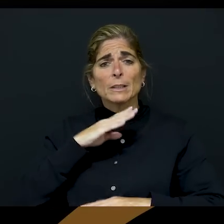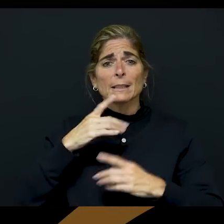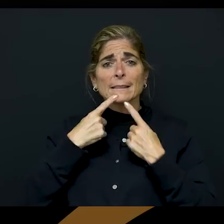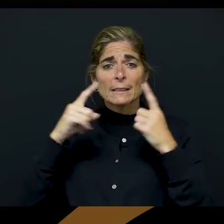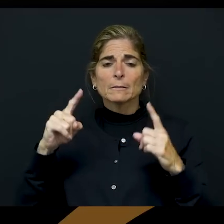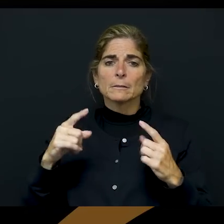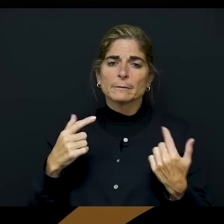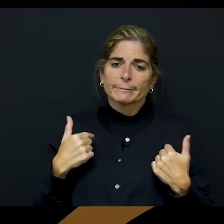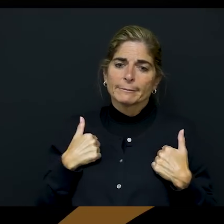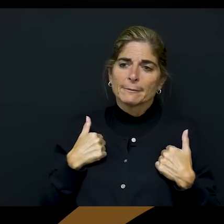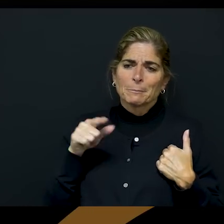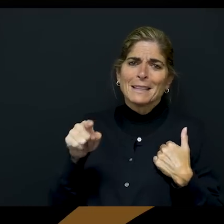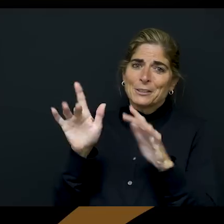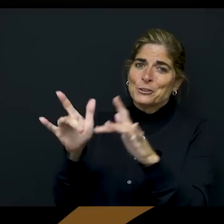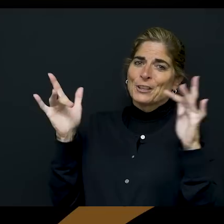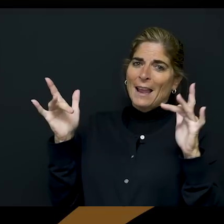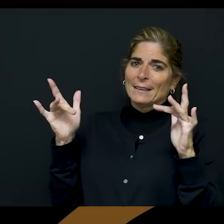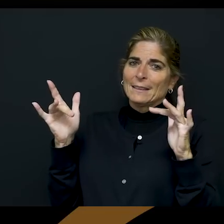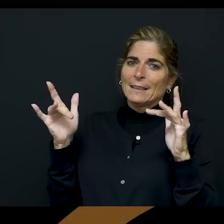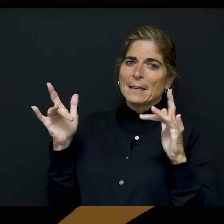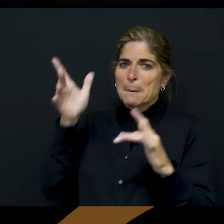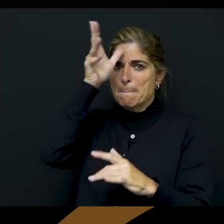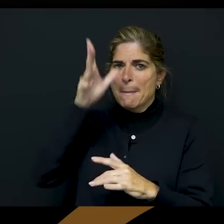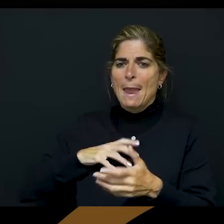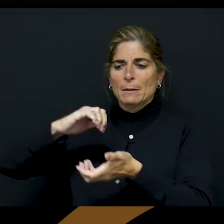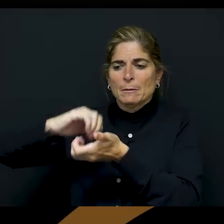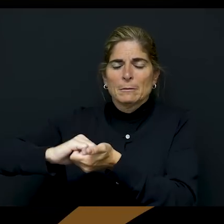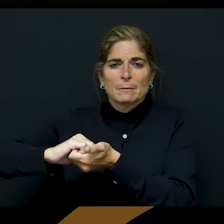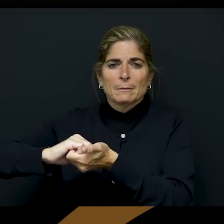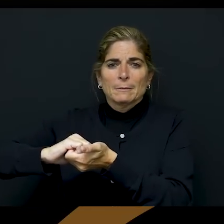I realize I am biased, but he is a shining example of male allyship.